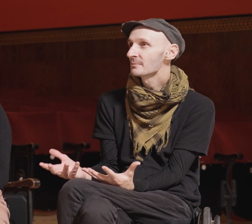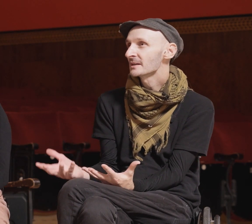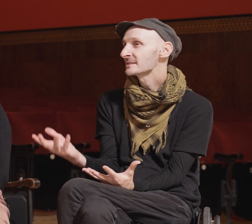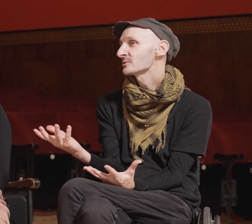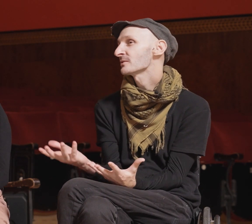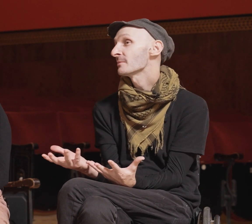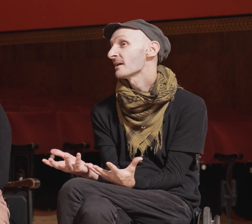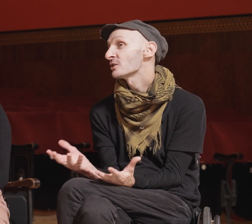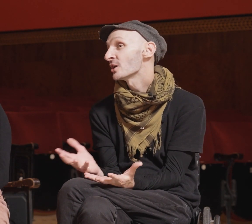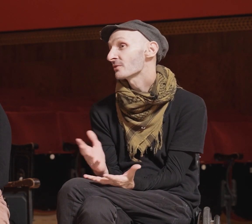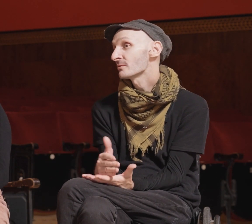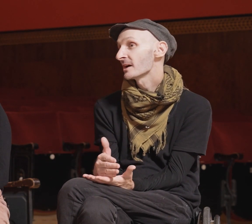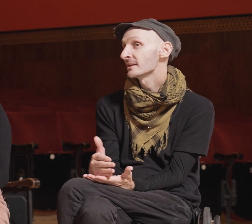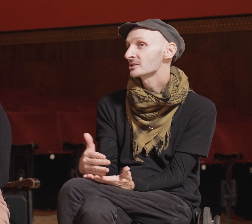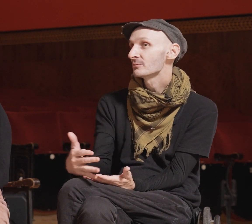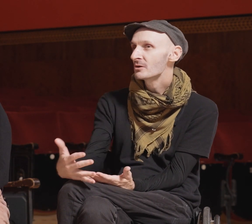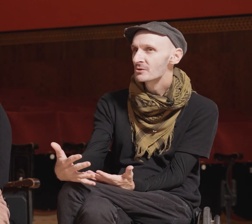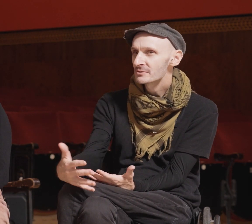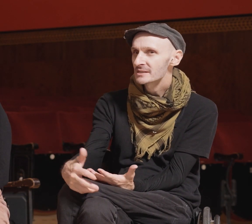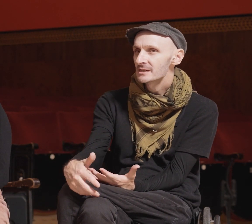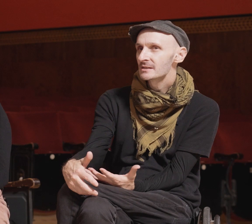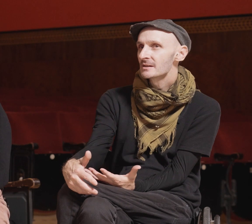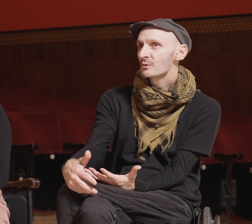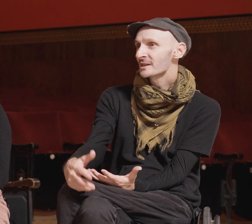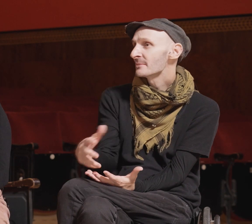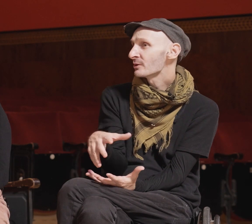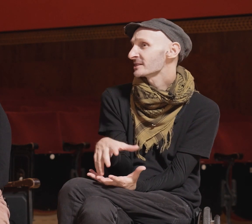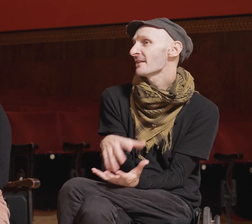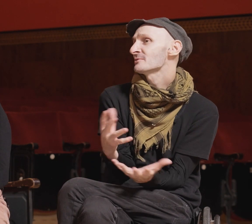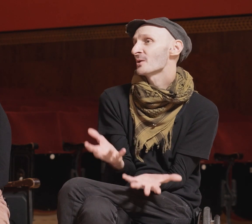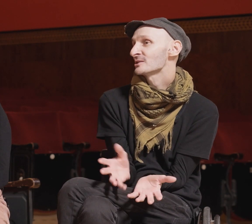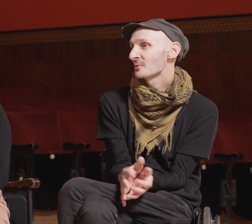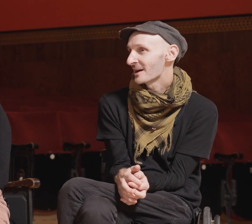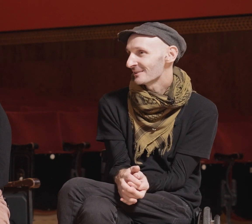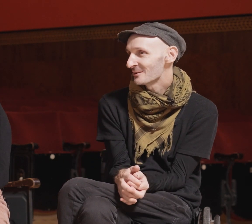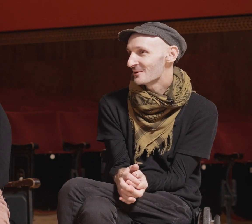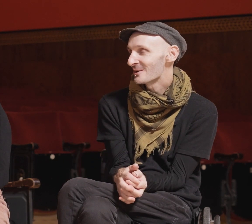But also, for me... I've learned through my leadership roles, where some projects haven't worked so well